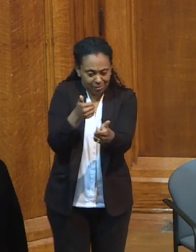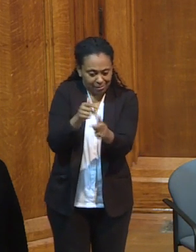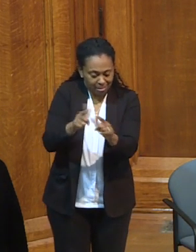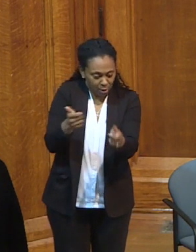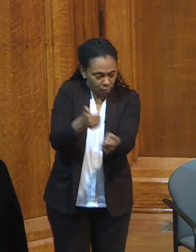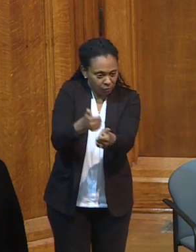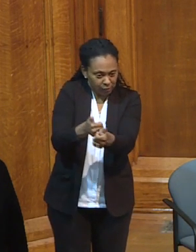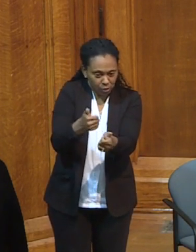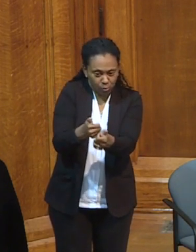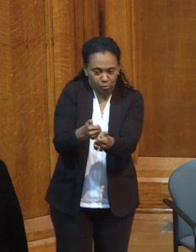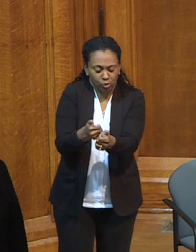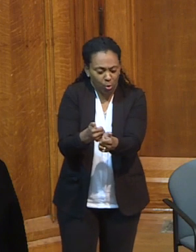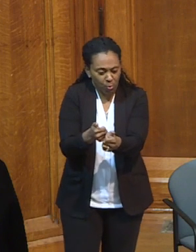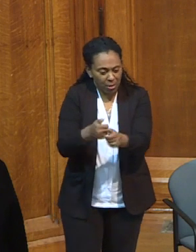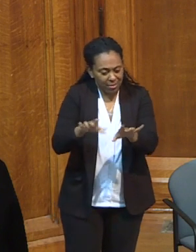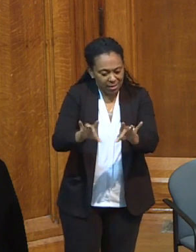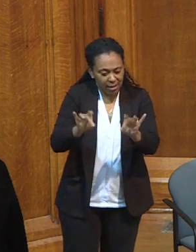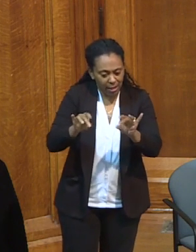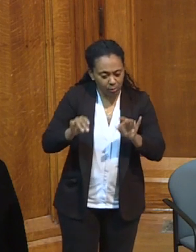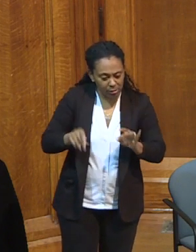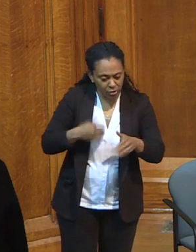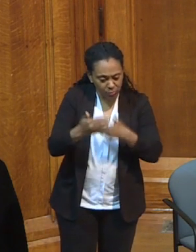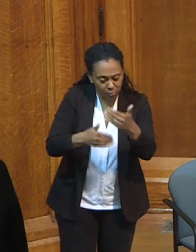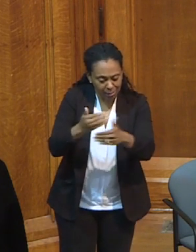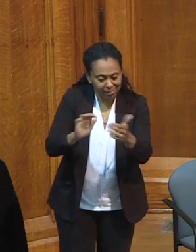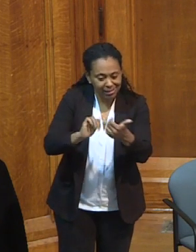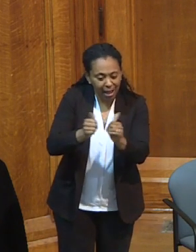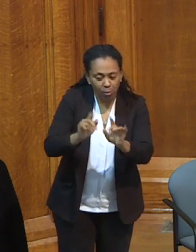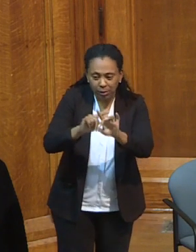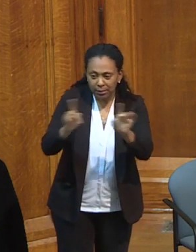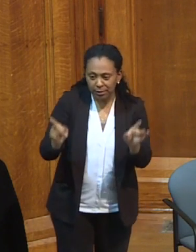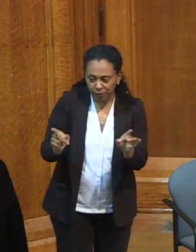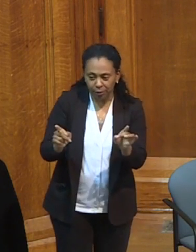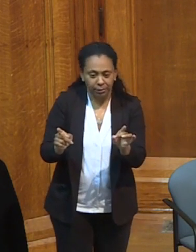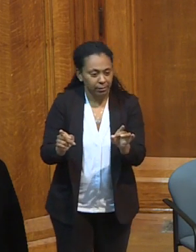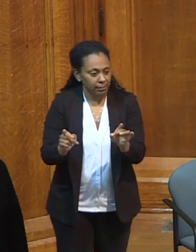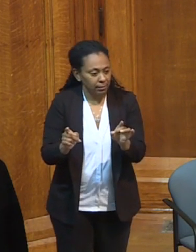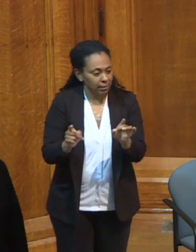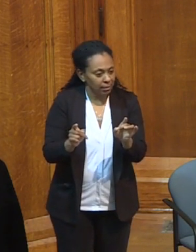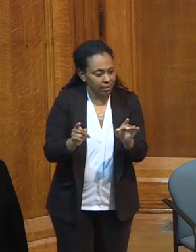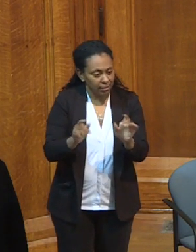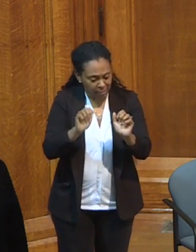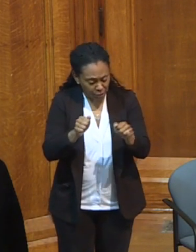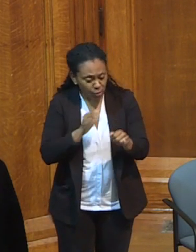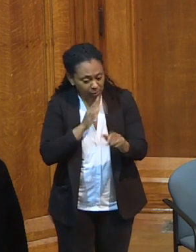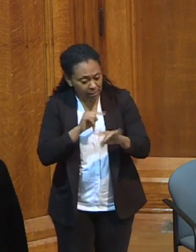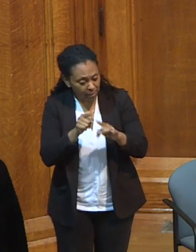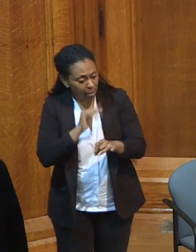So how are the acquisition processes for these different? Can you guys speak to your personal experiences with this?